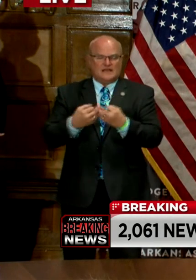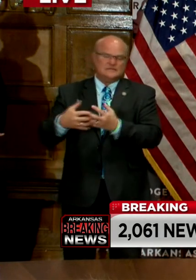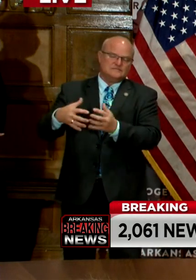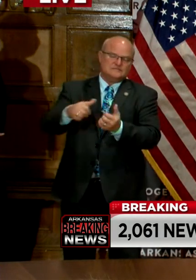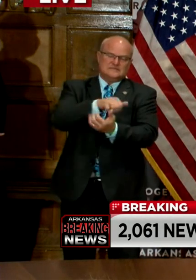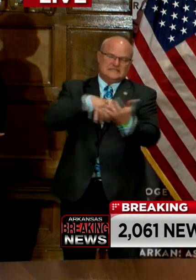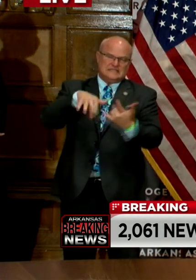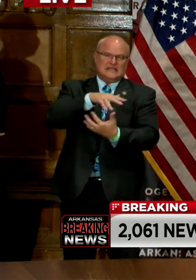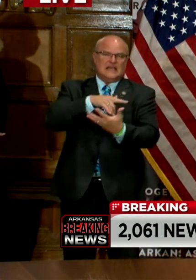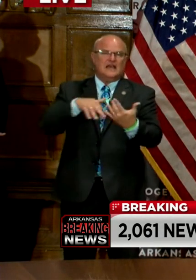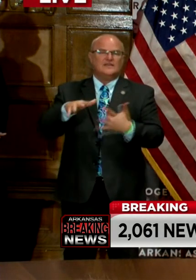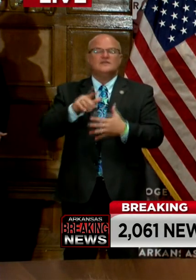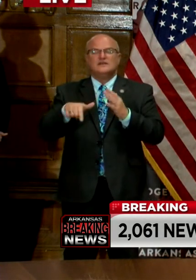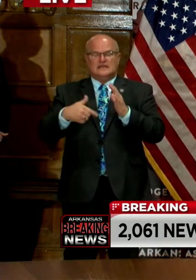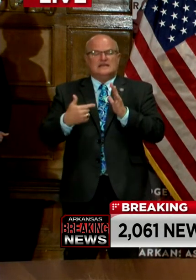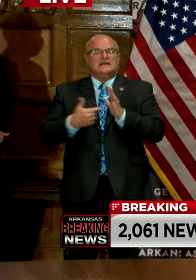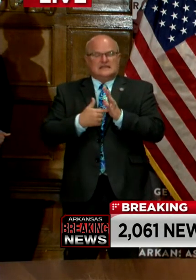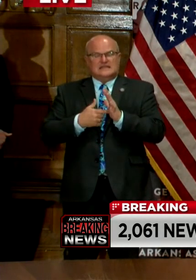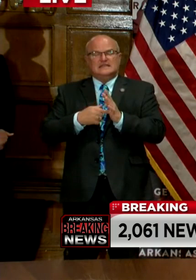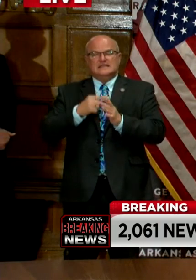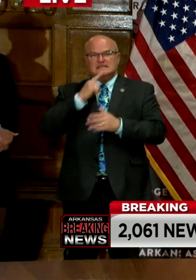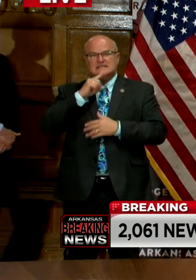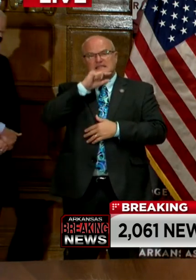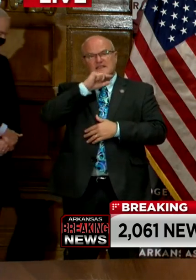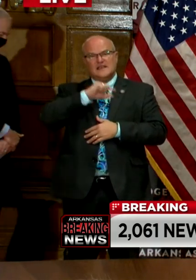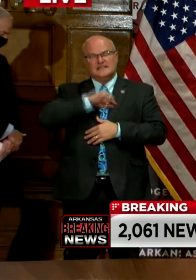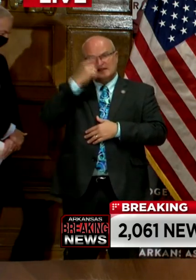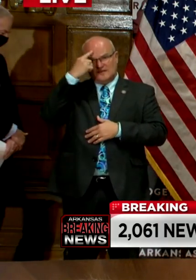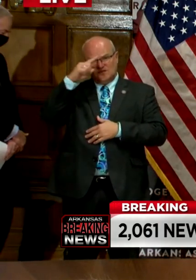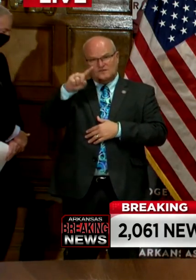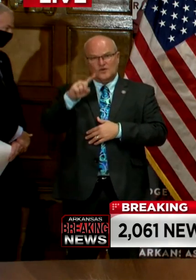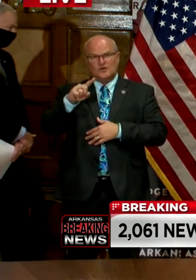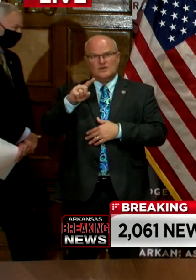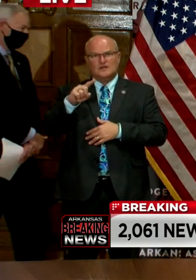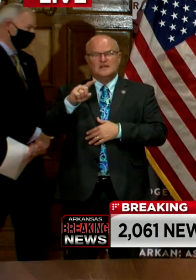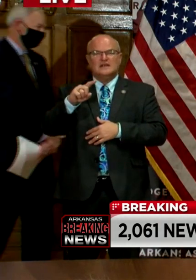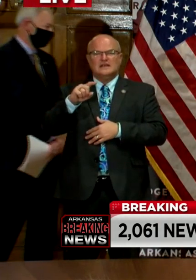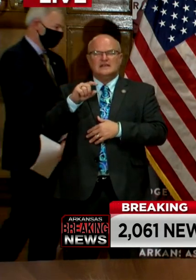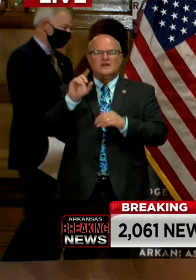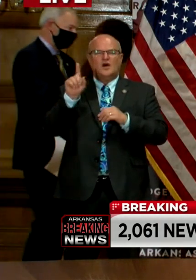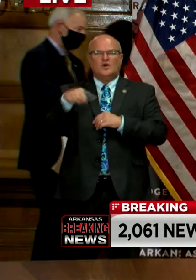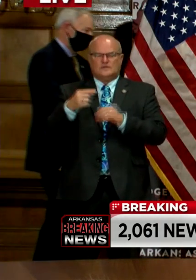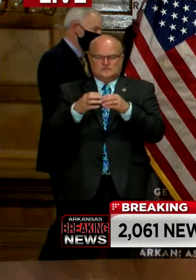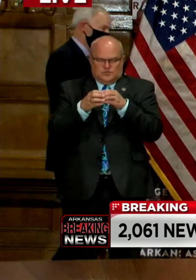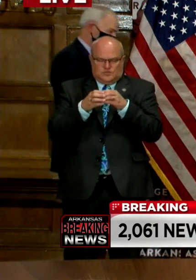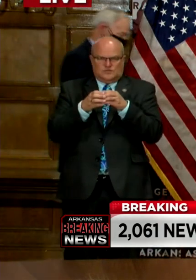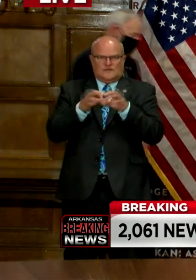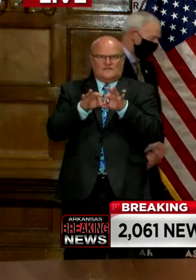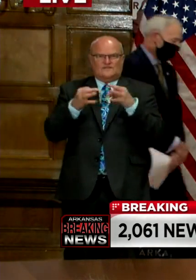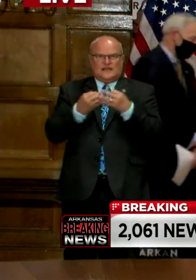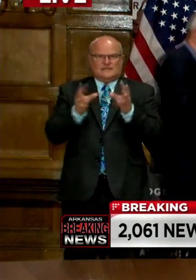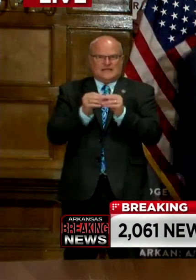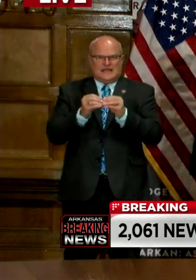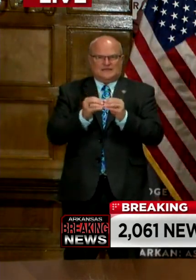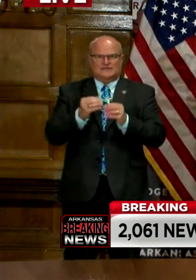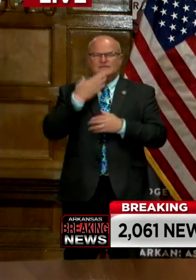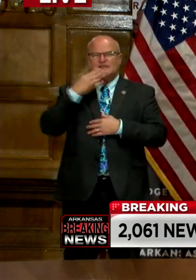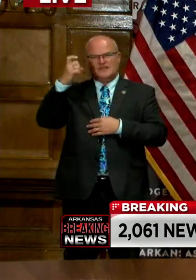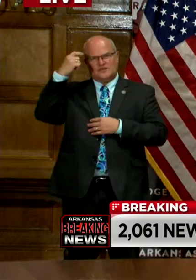A TIME WHEN WE OTHERWISE WOULD WANT TO BE AROUND ALL OF OUR FAMILY MEMBERS, THIS IS A